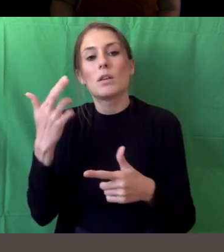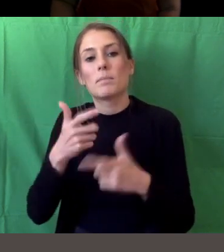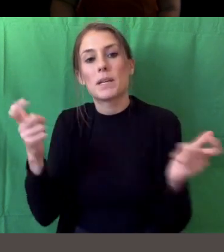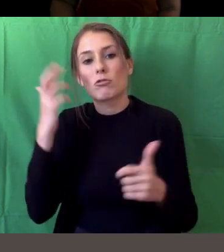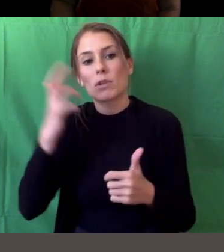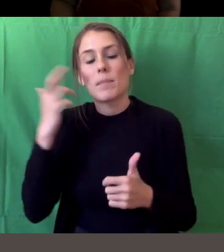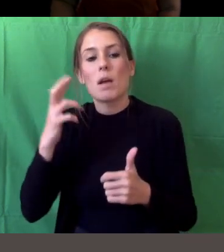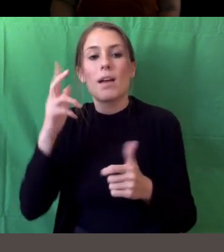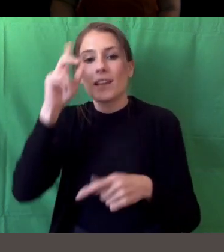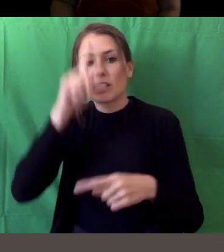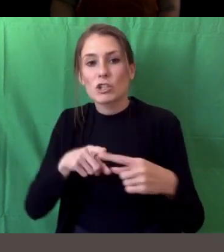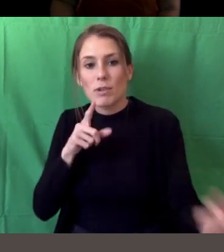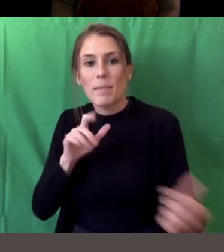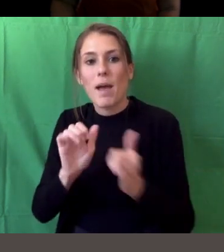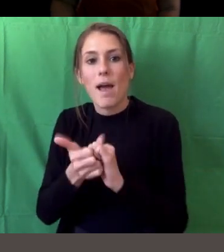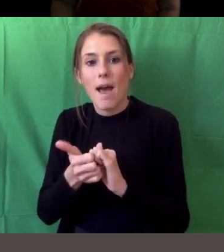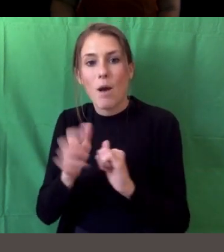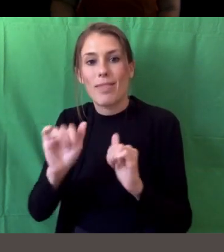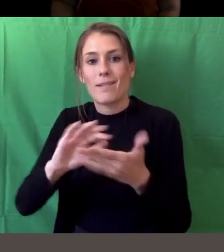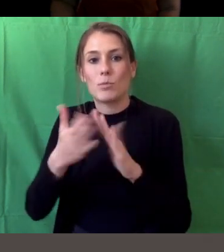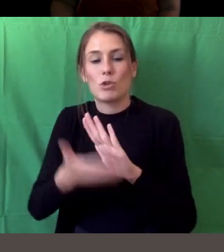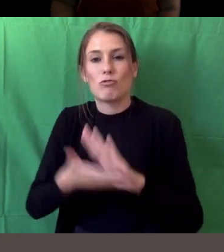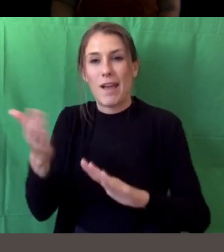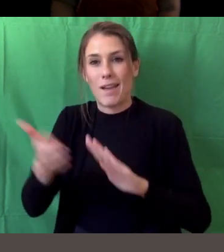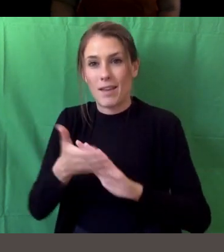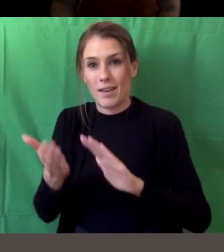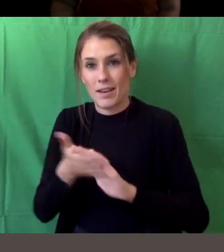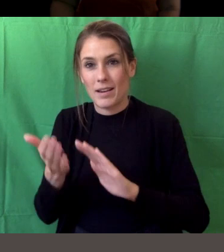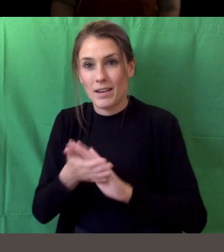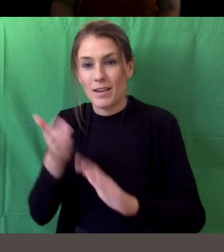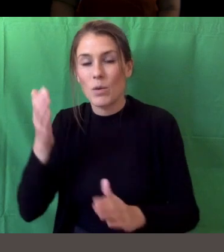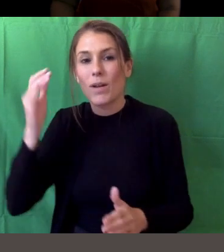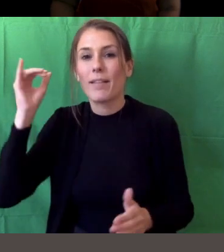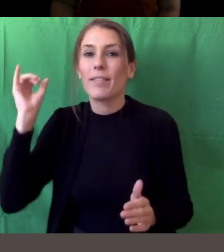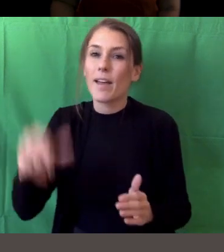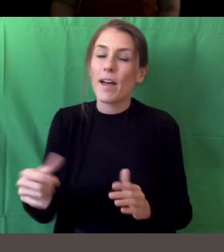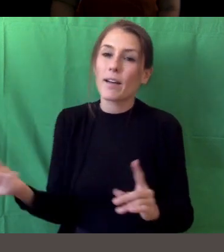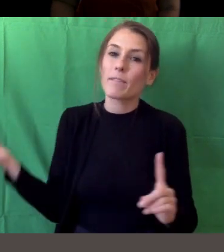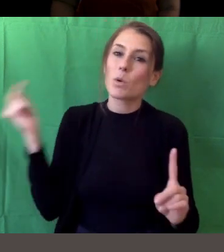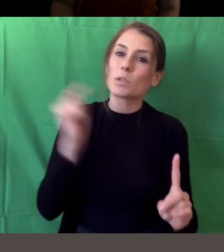Another major reason is disagreements over how the community is run.